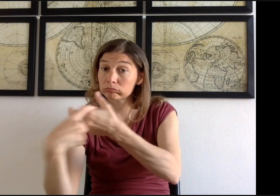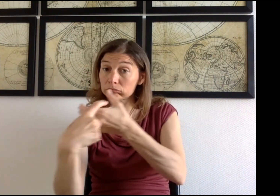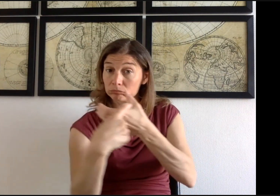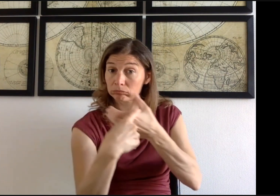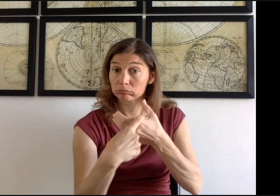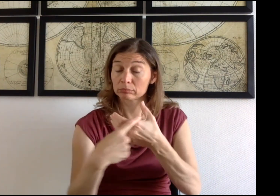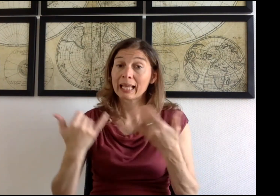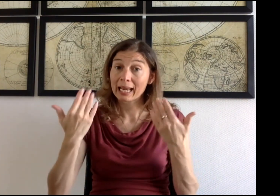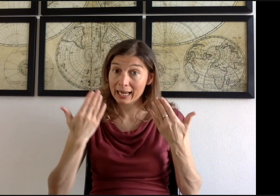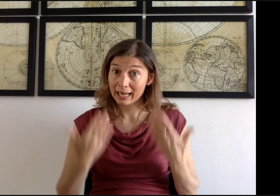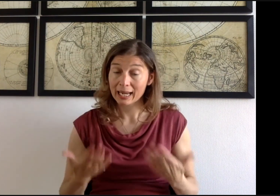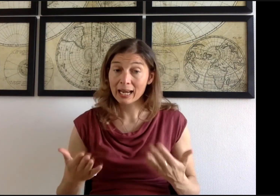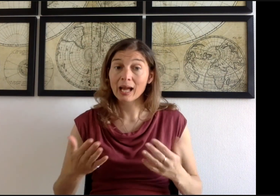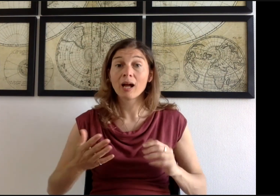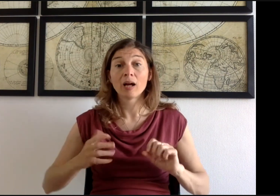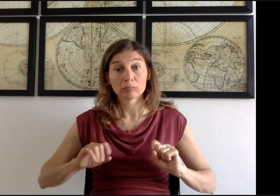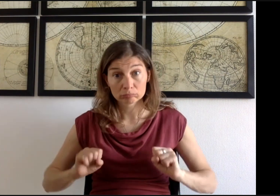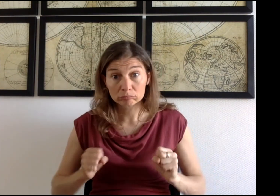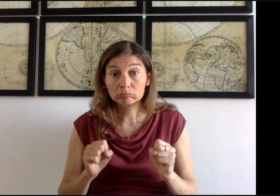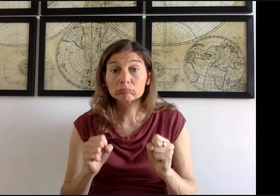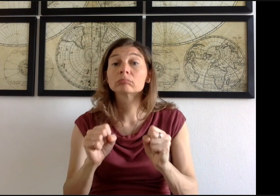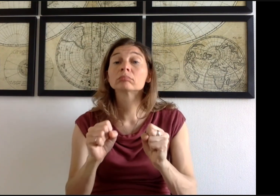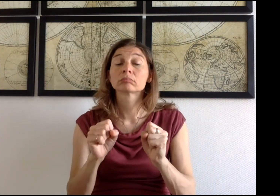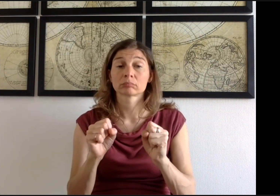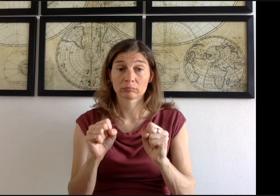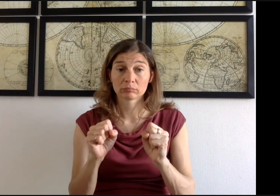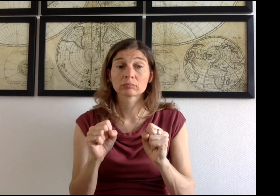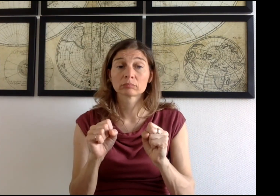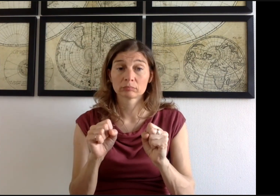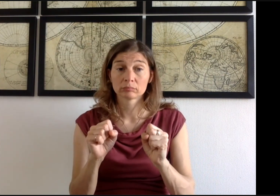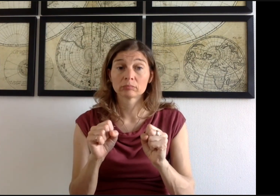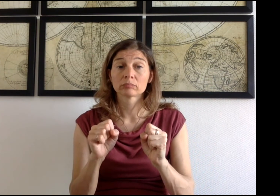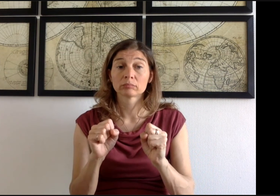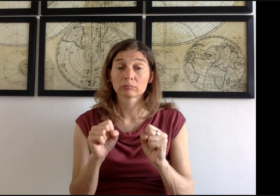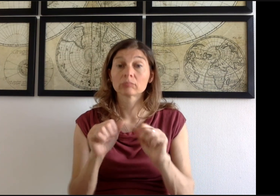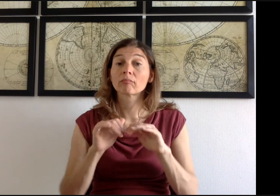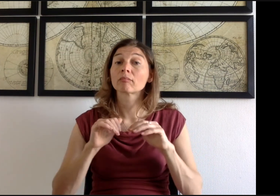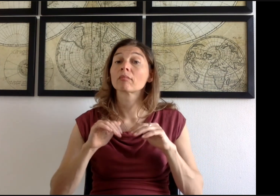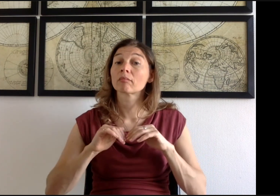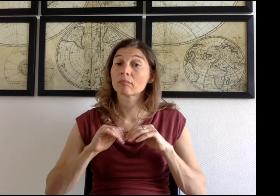to provide necessary information for persons with disabilities.